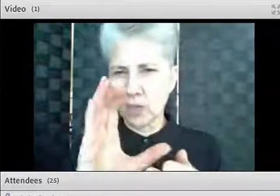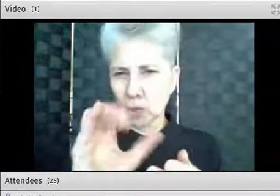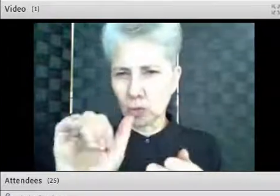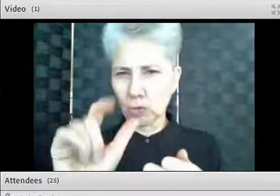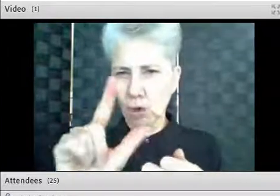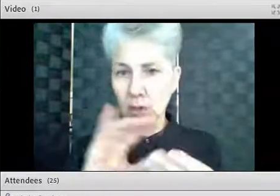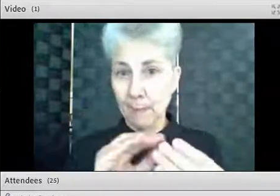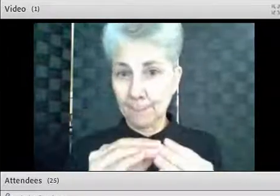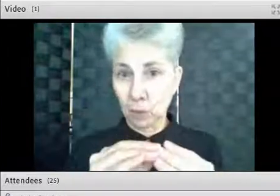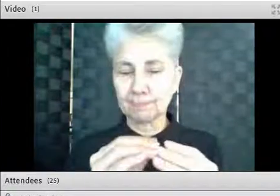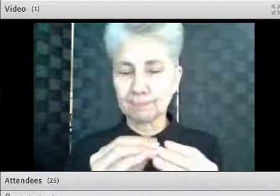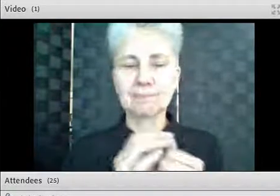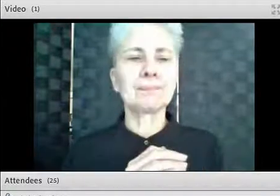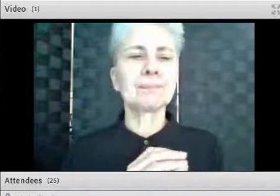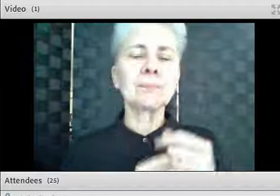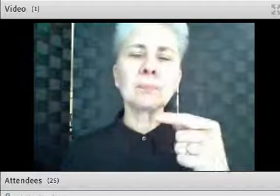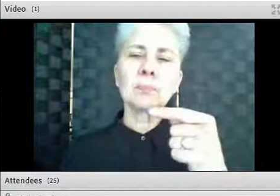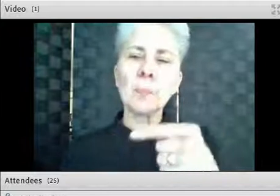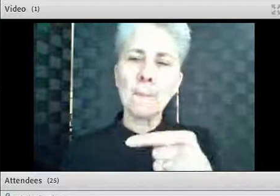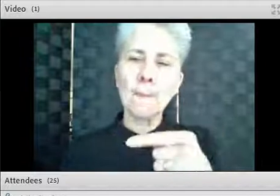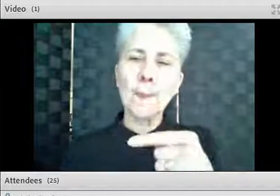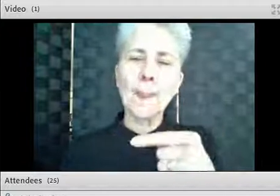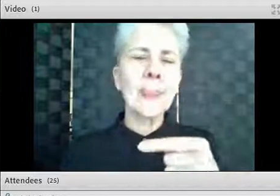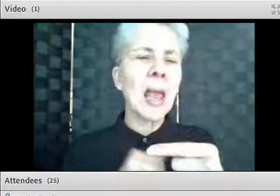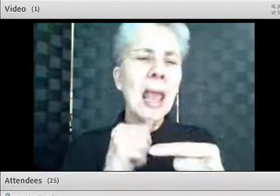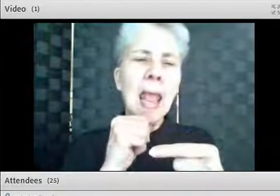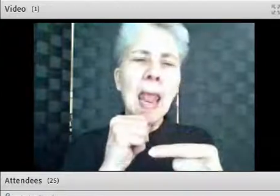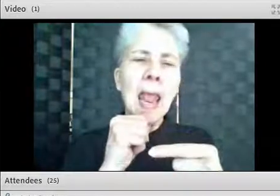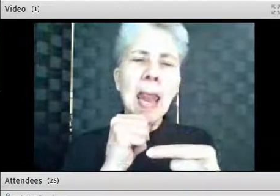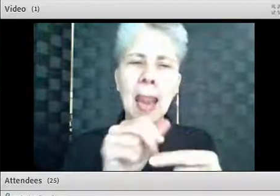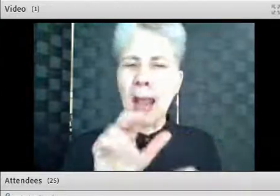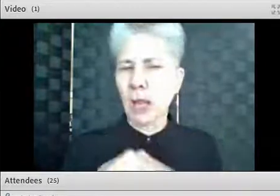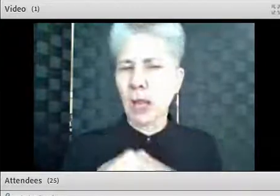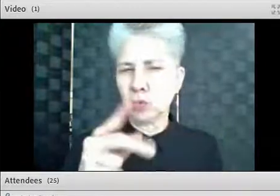each part of the call number. It's not uncommon for libraries to kind of use